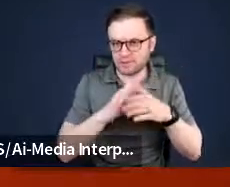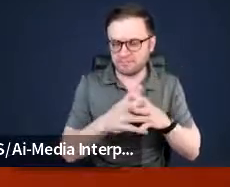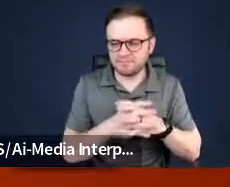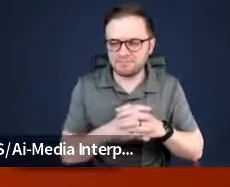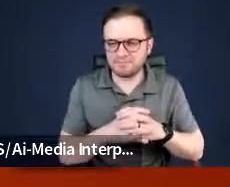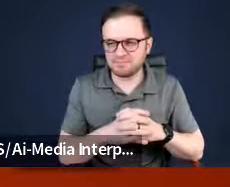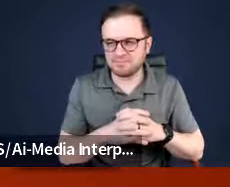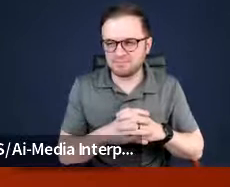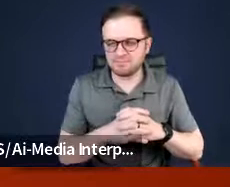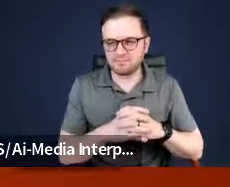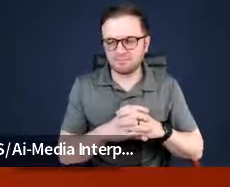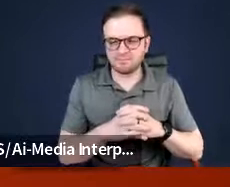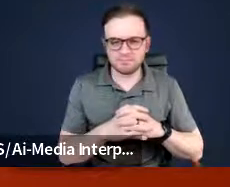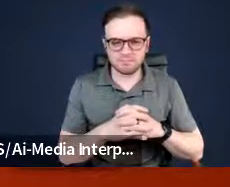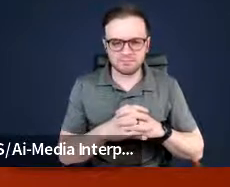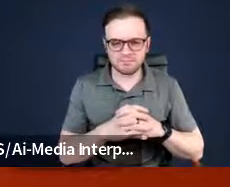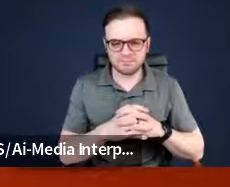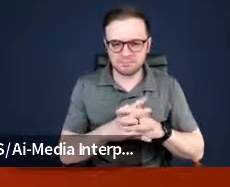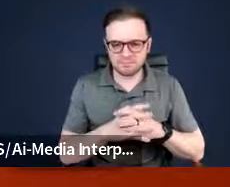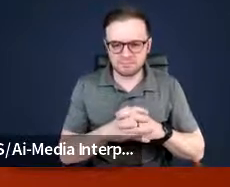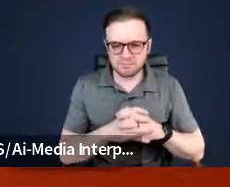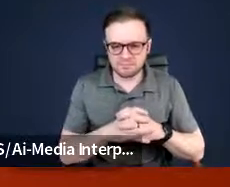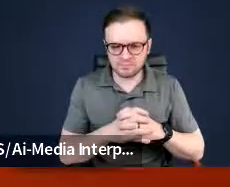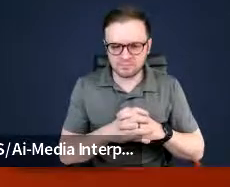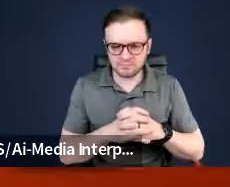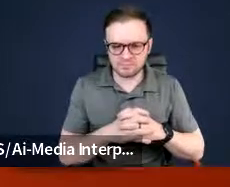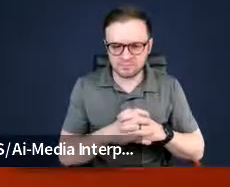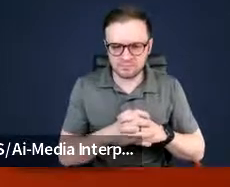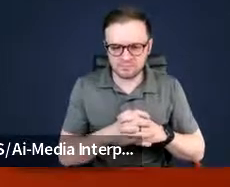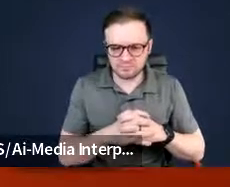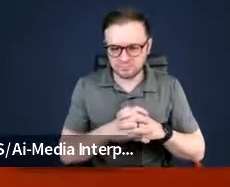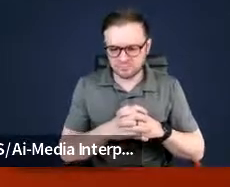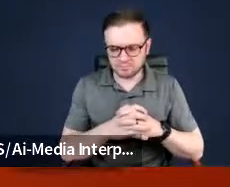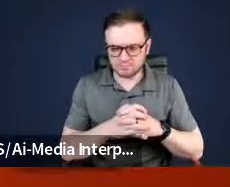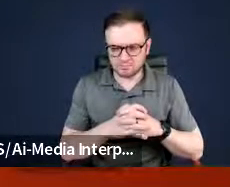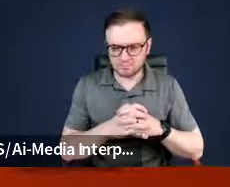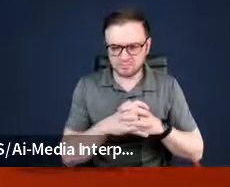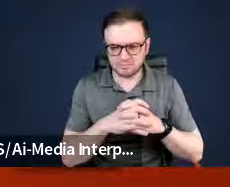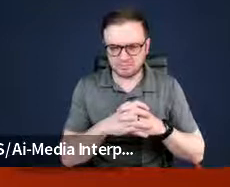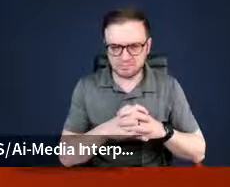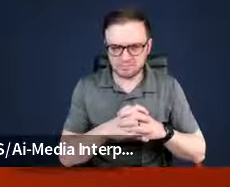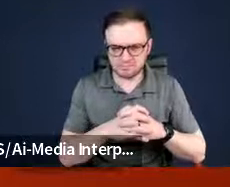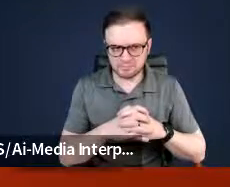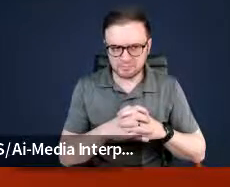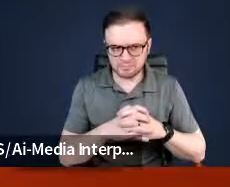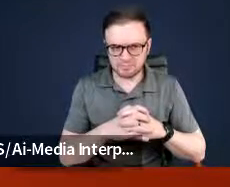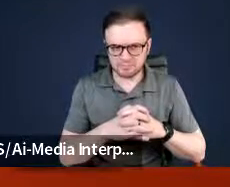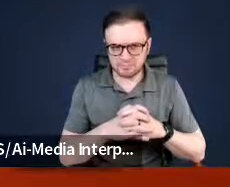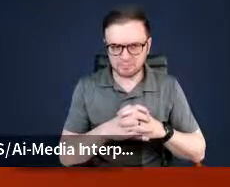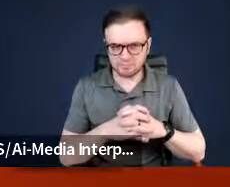accesses digital content.